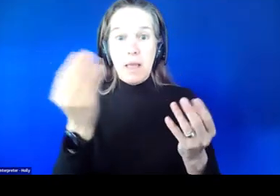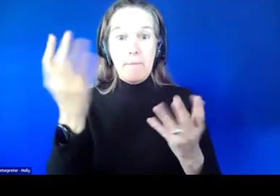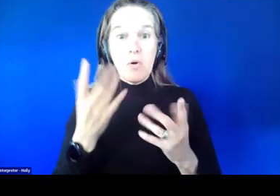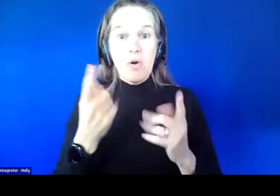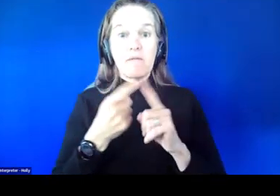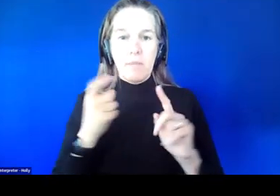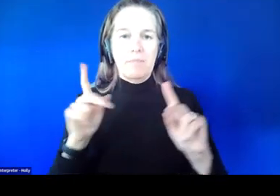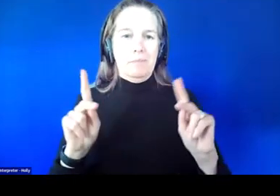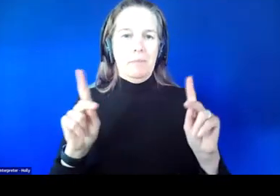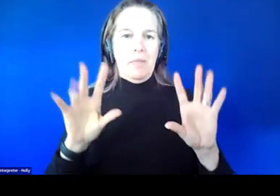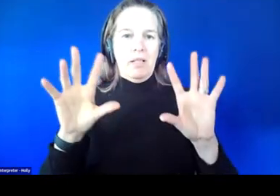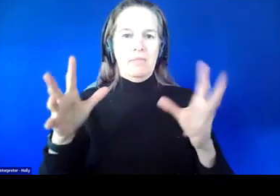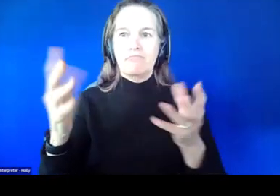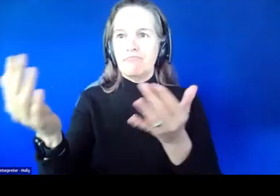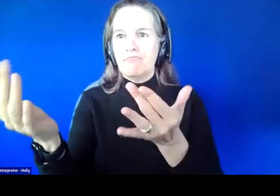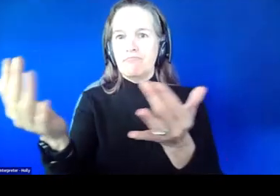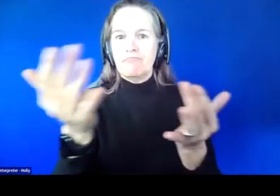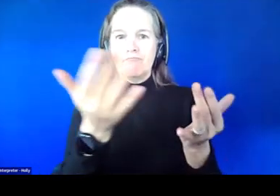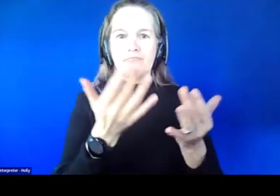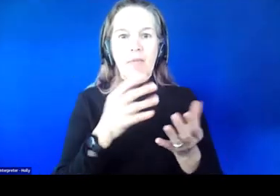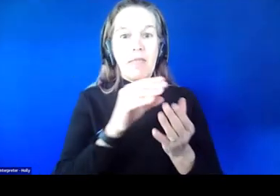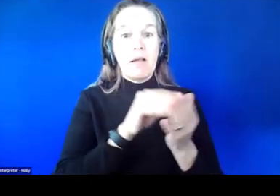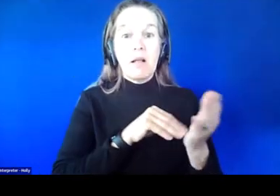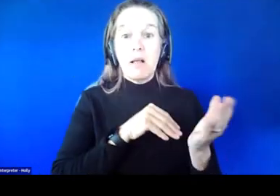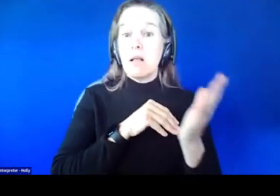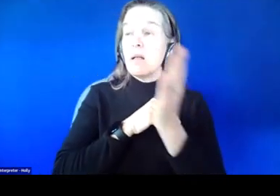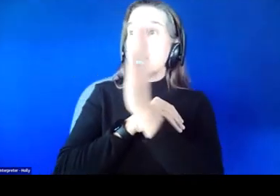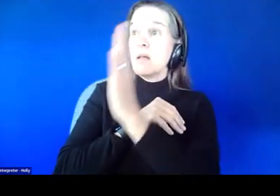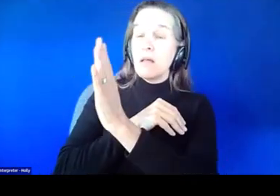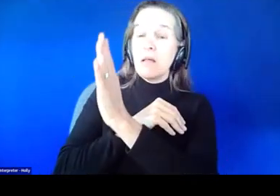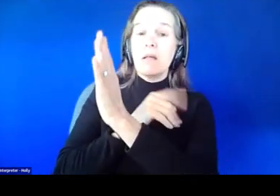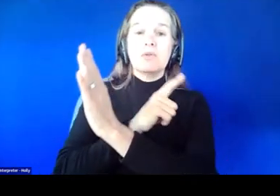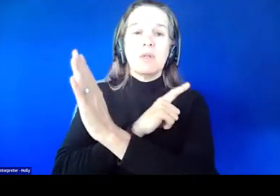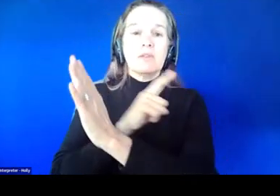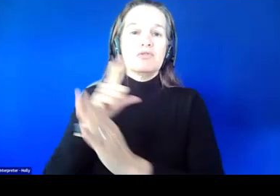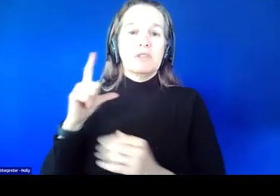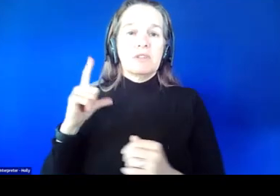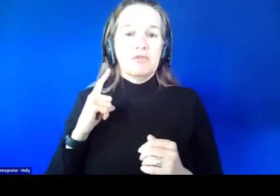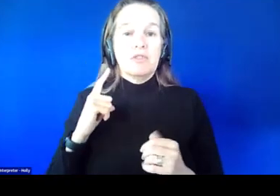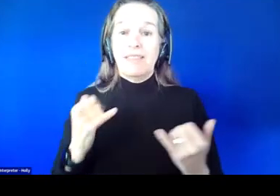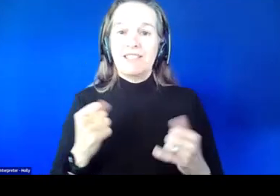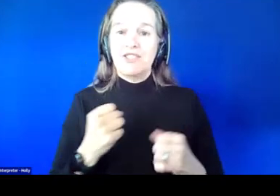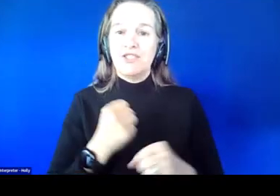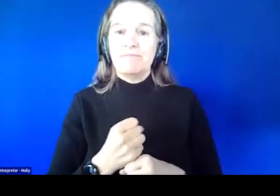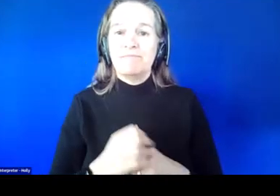um to submit to the legislative in uh this year so